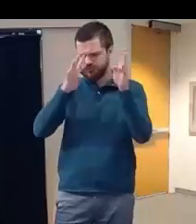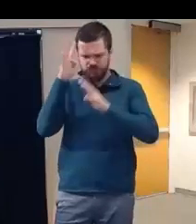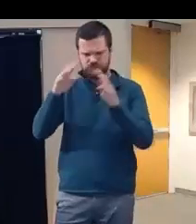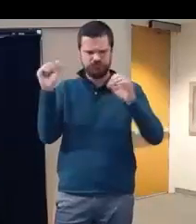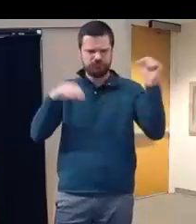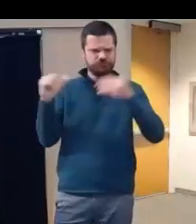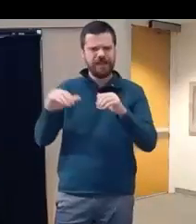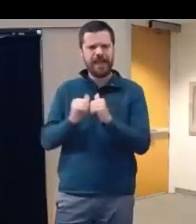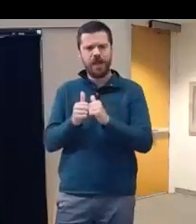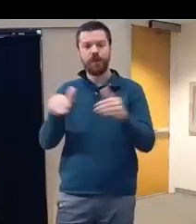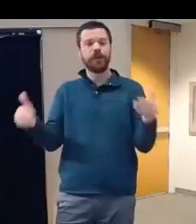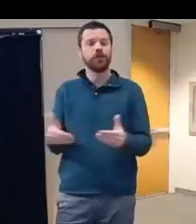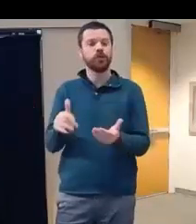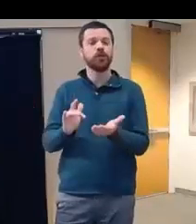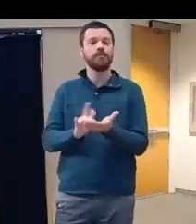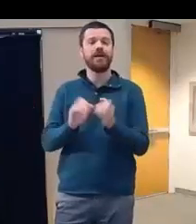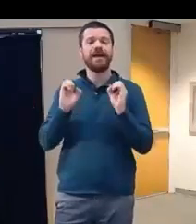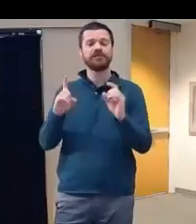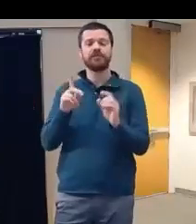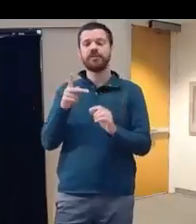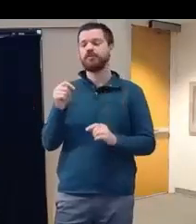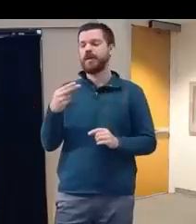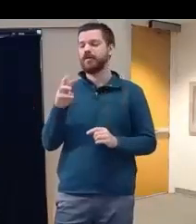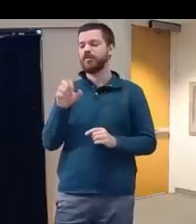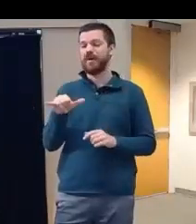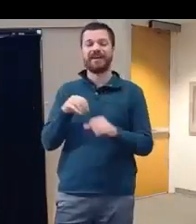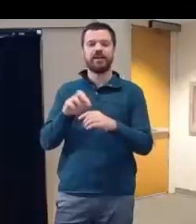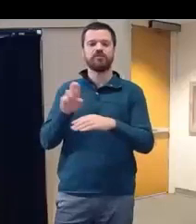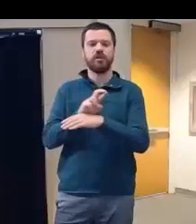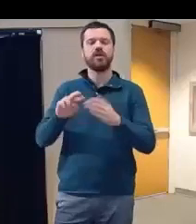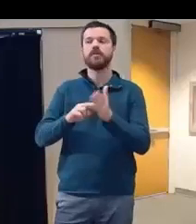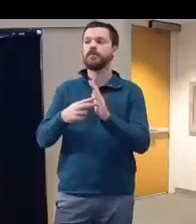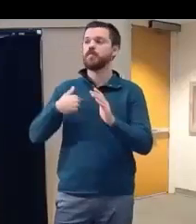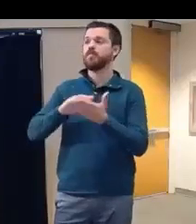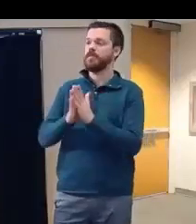introduce a medical education pathway in The Residency so we get resident Champions getting